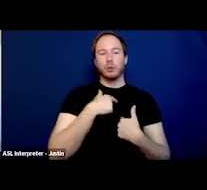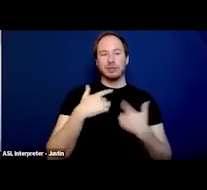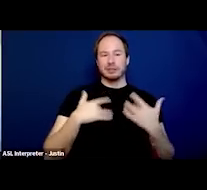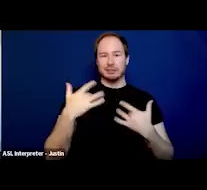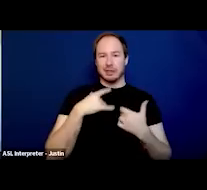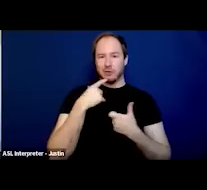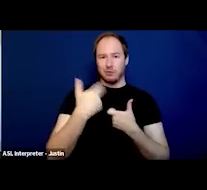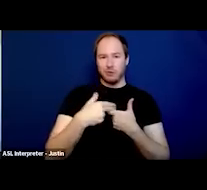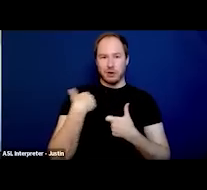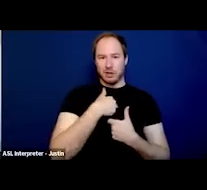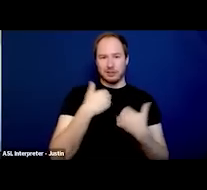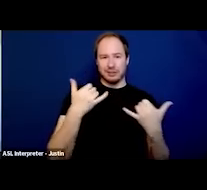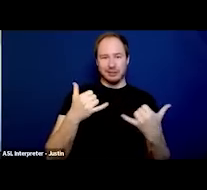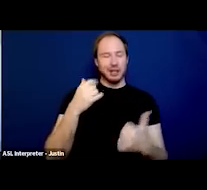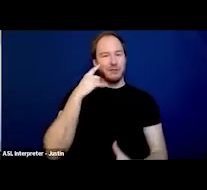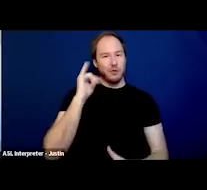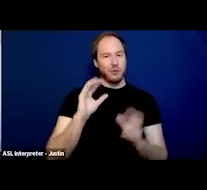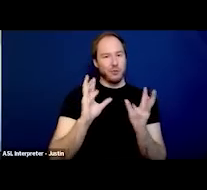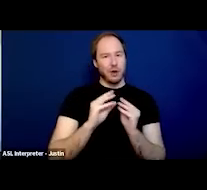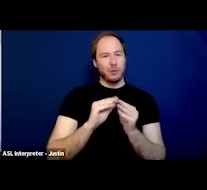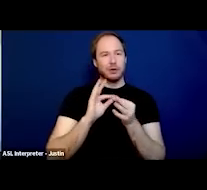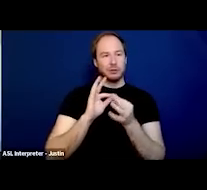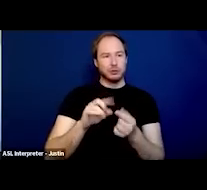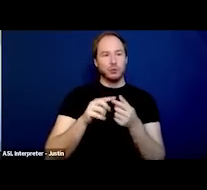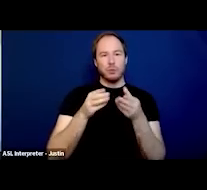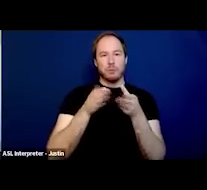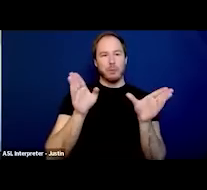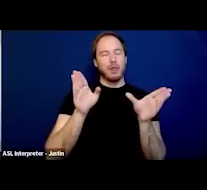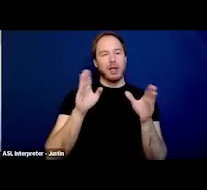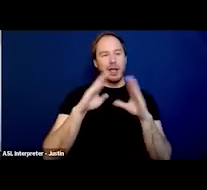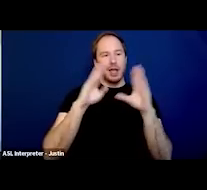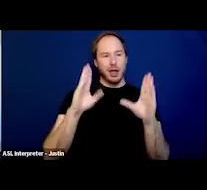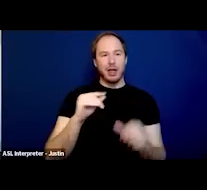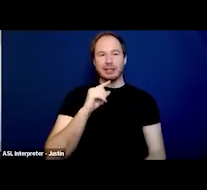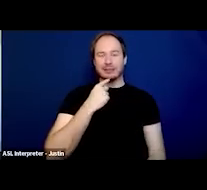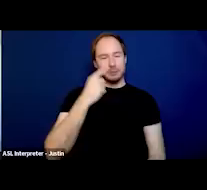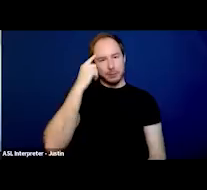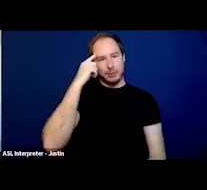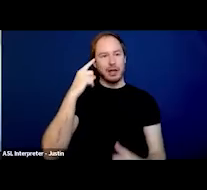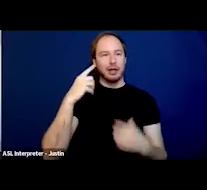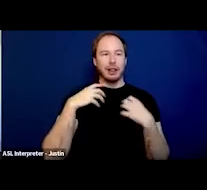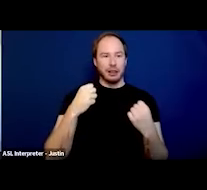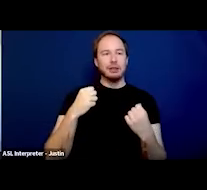to the webinar "Public Housing and Serious Mental Illness: Practical Recommendations for Housing Providers."